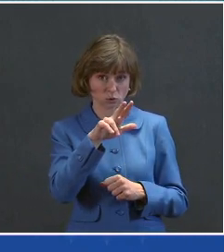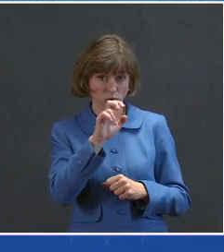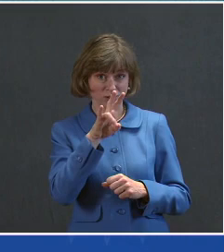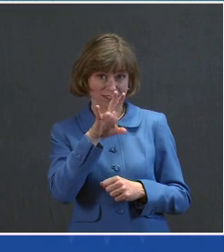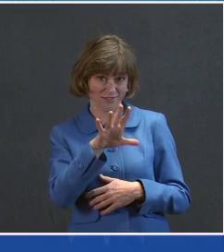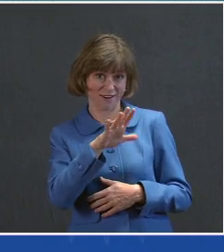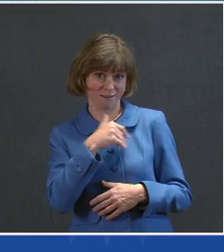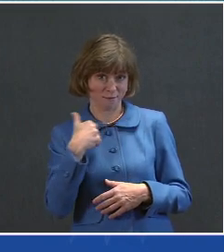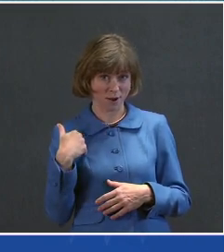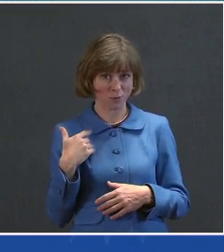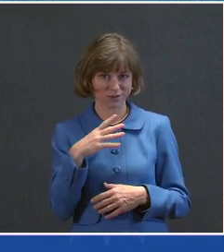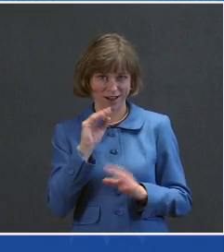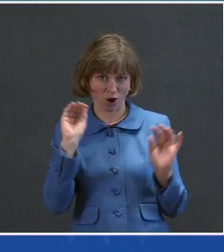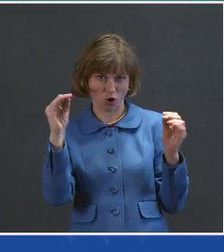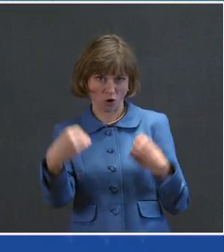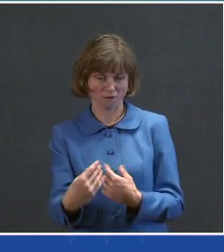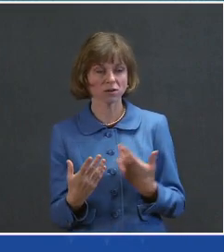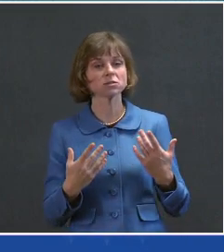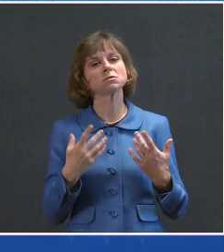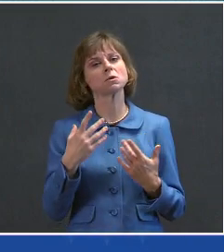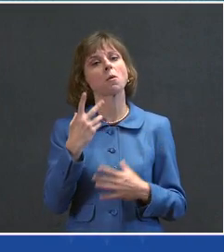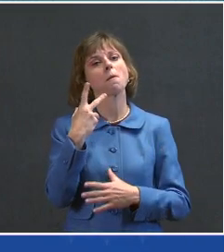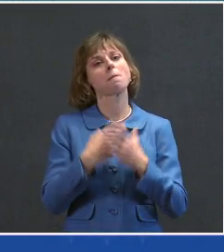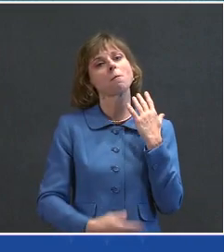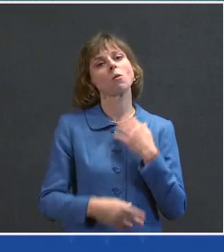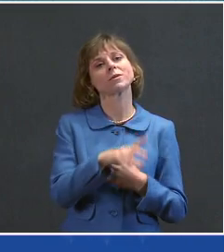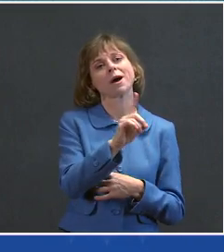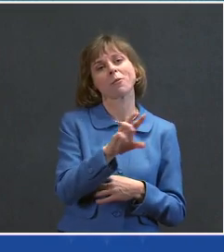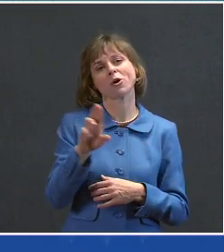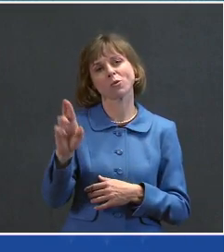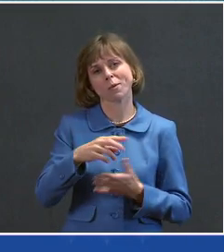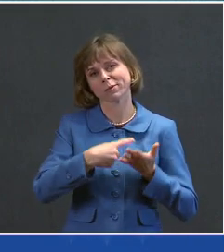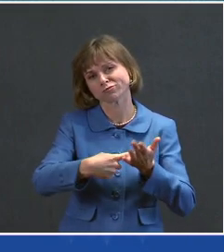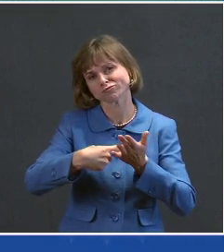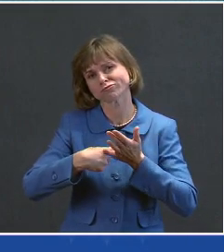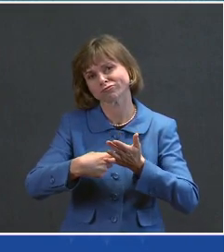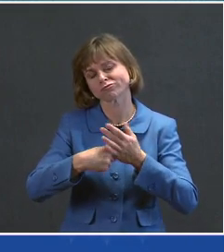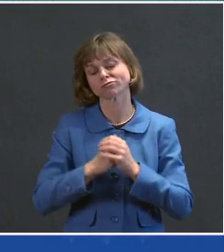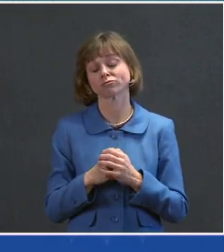over 100 of which were bipartisan engagements. And our COVID team has also started bi-weekly